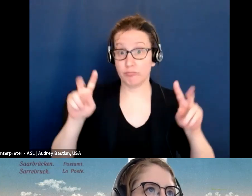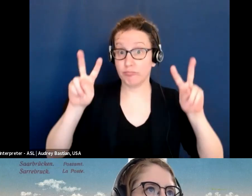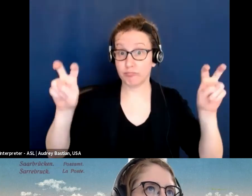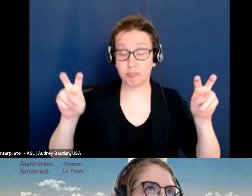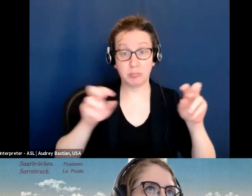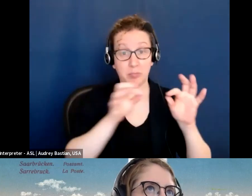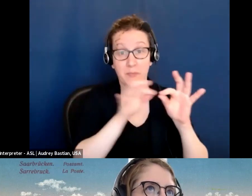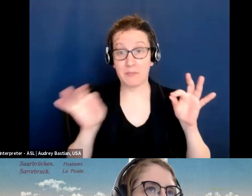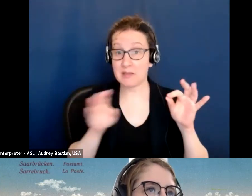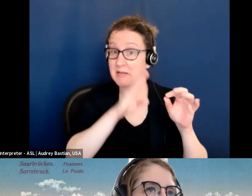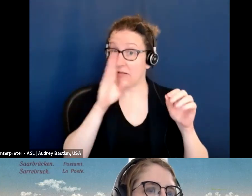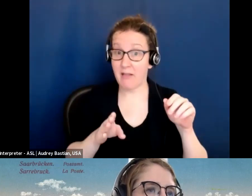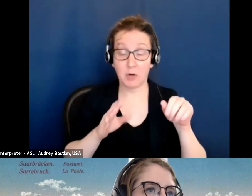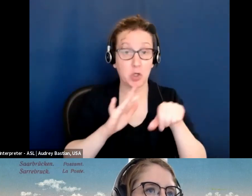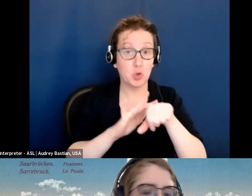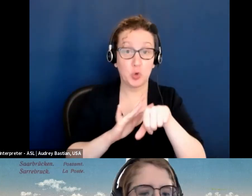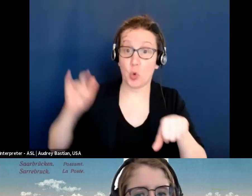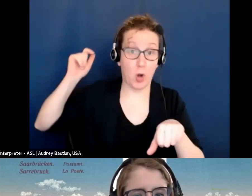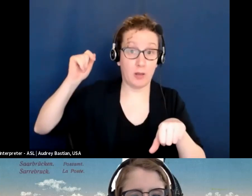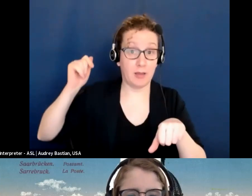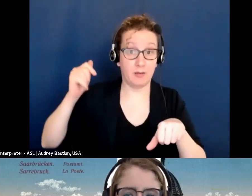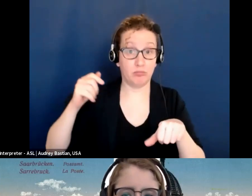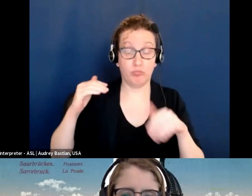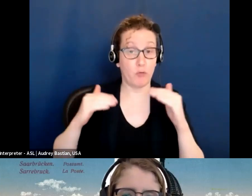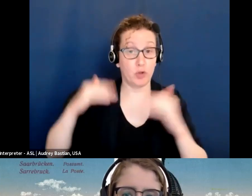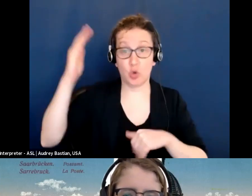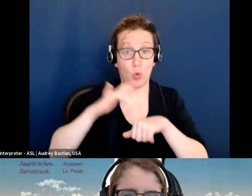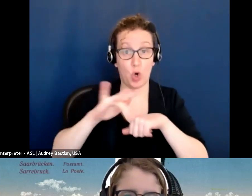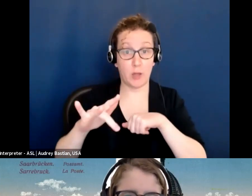So I think as you kind of get to know our panelists